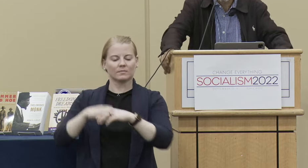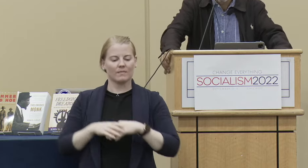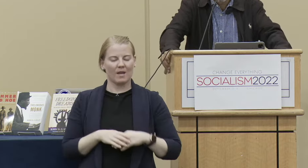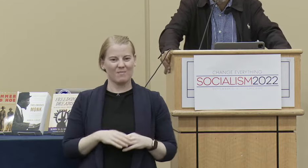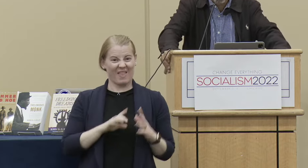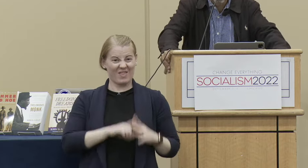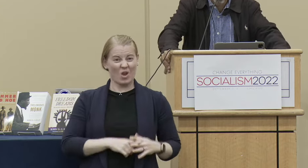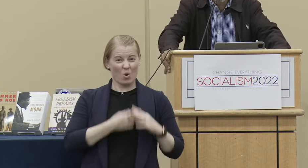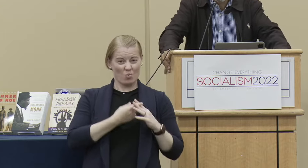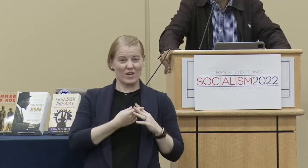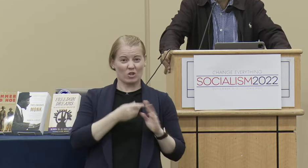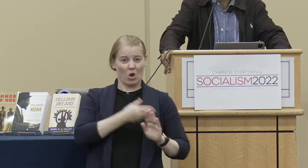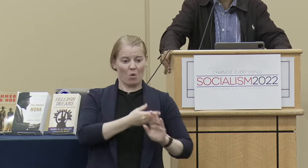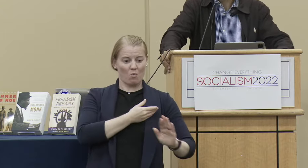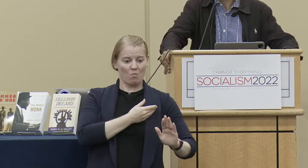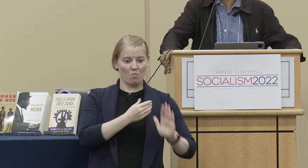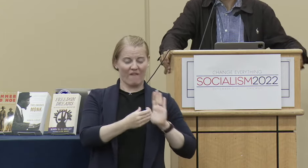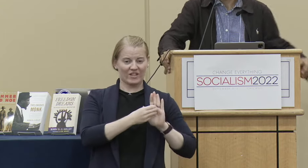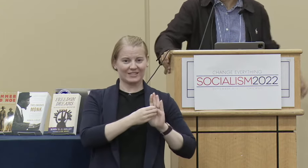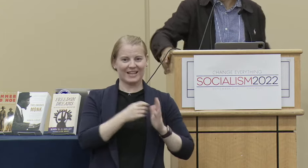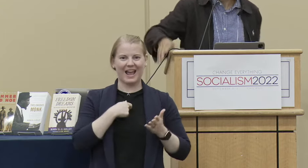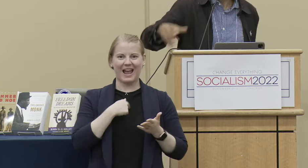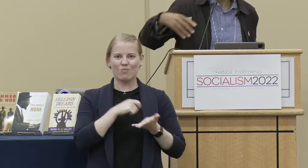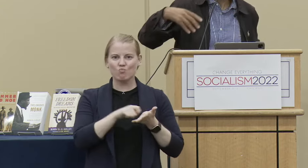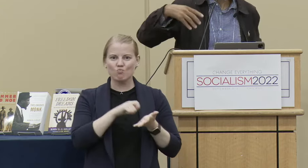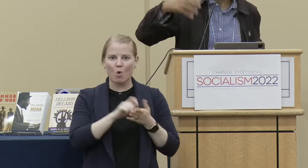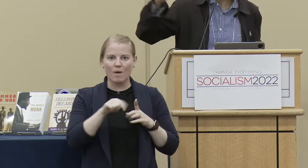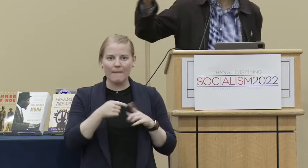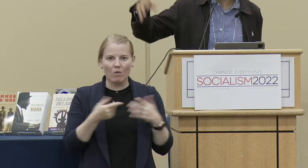it might take to get there, for example. In fact, in the